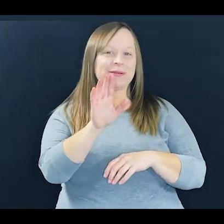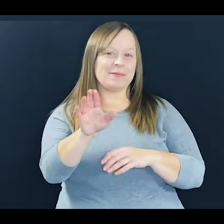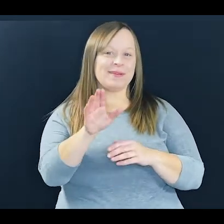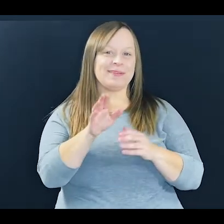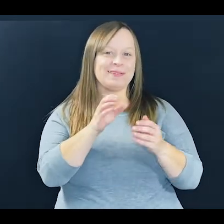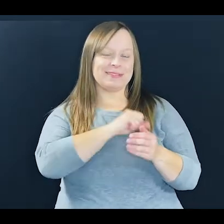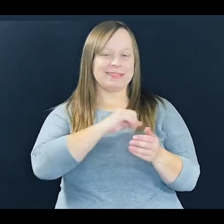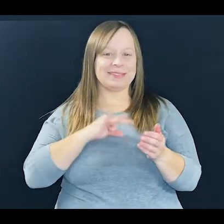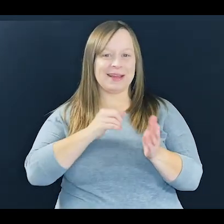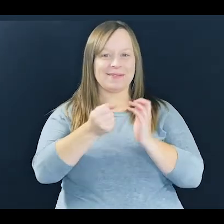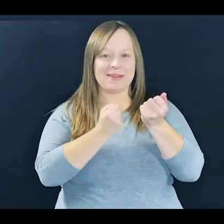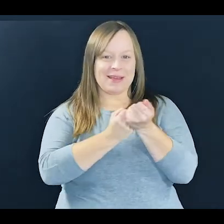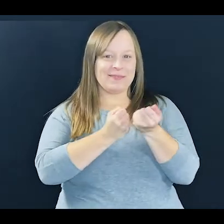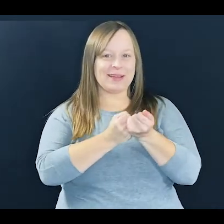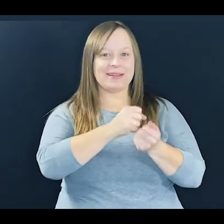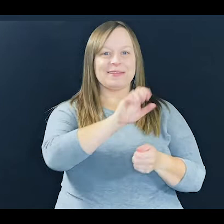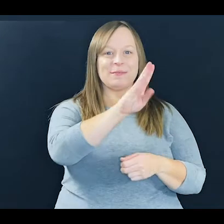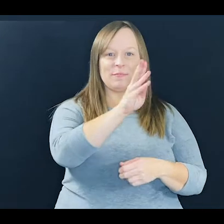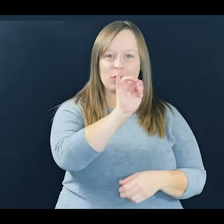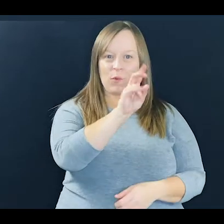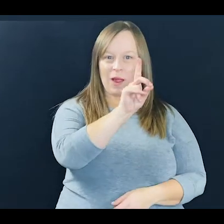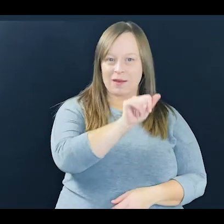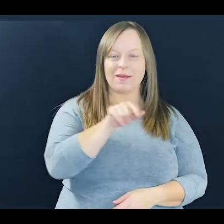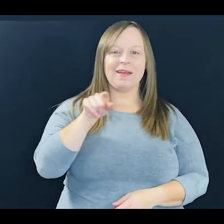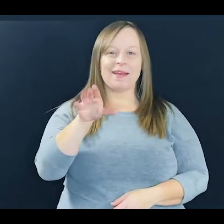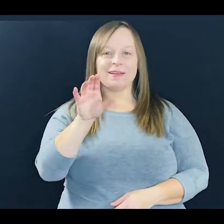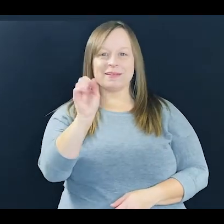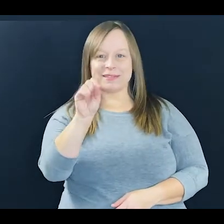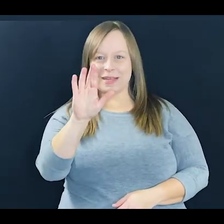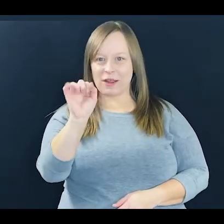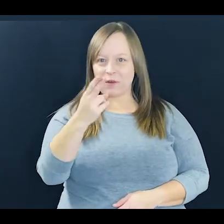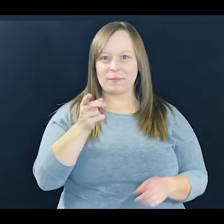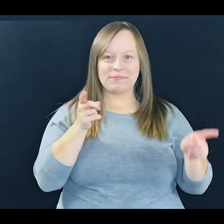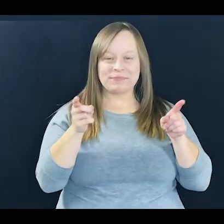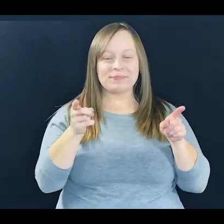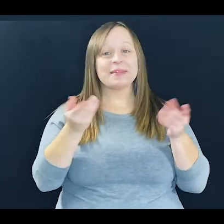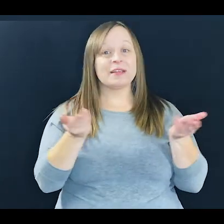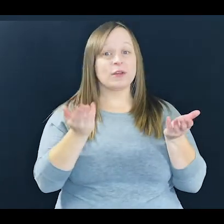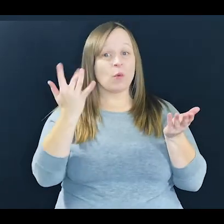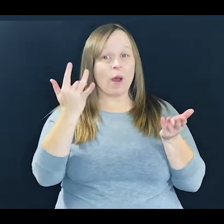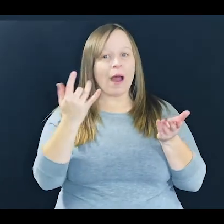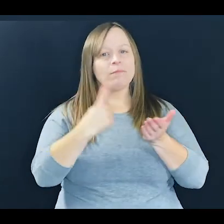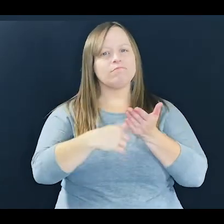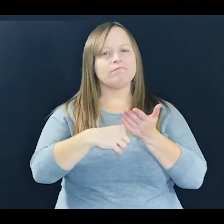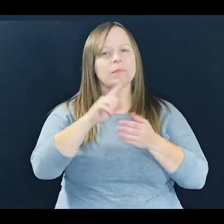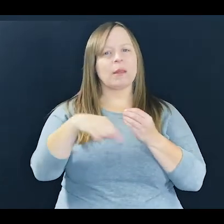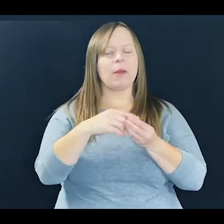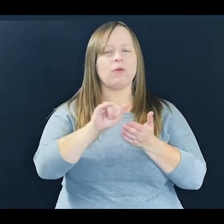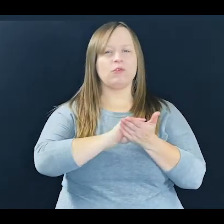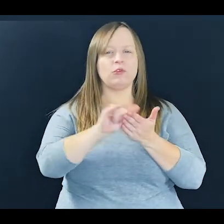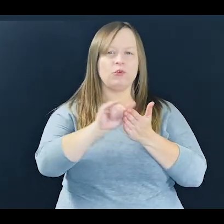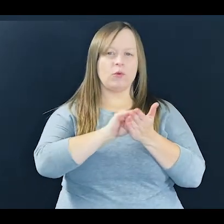Today we welcome DRNY staff advocates Brenda Shannon and Sarah Hulbert. They're here to discuss New York State